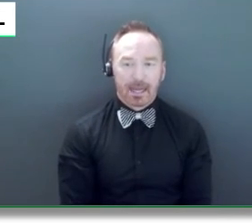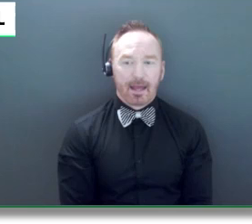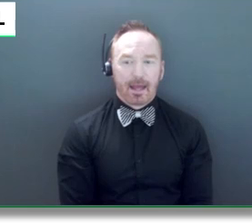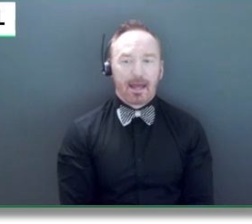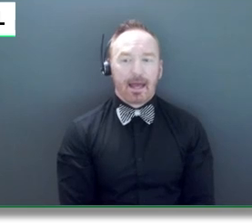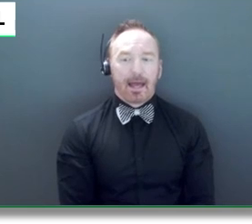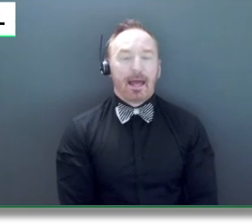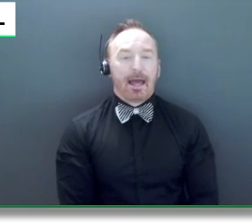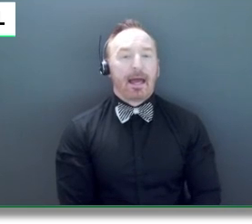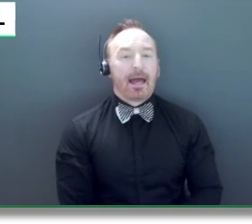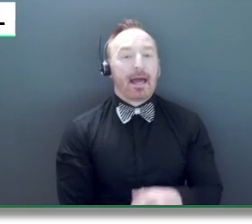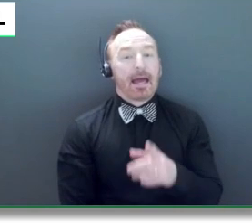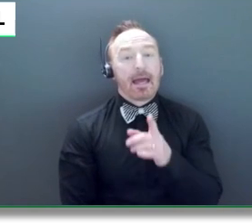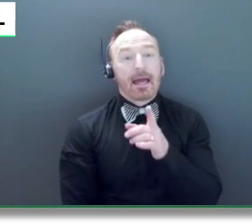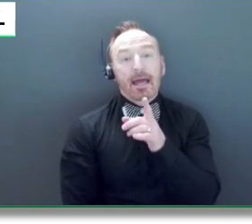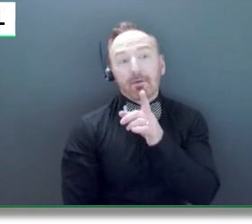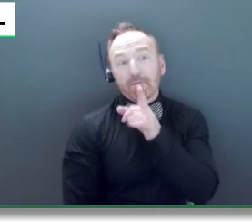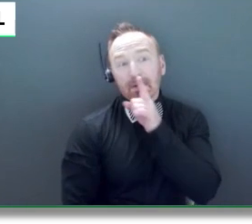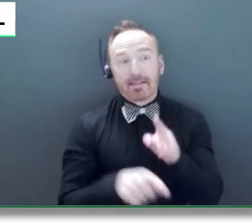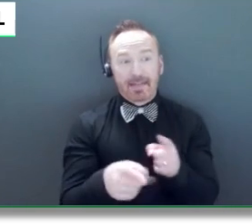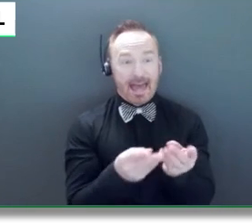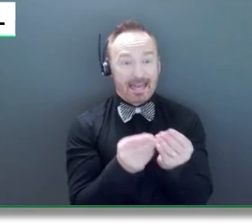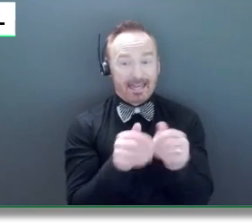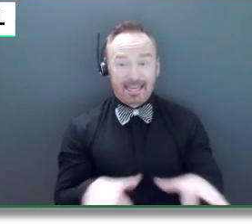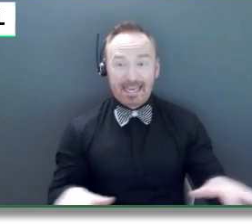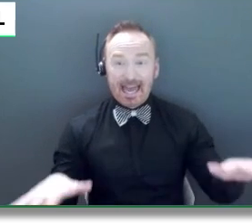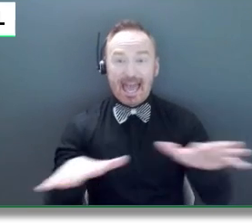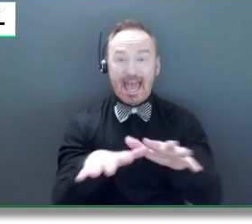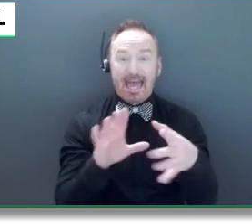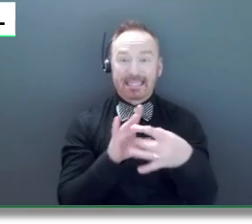And build on that sense of connection and belonging. So I think we can think